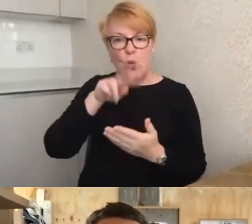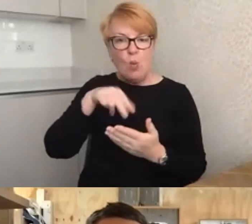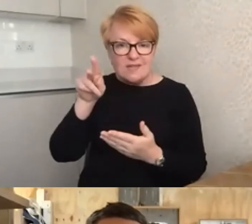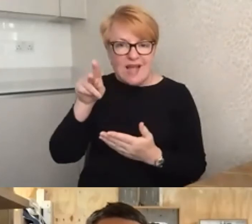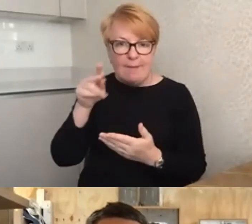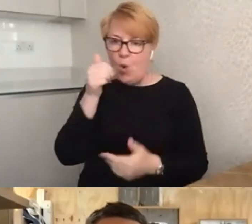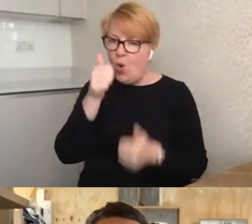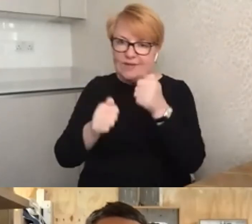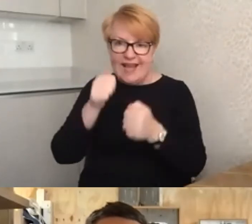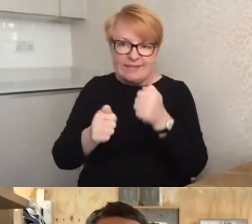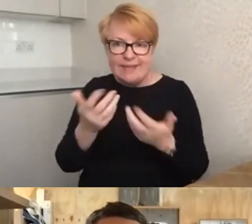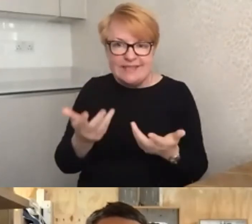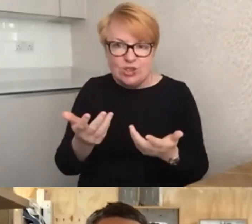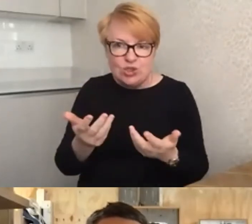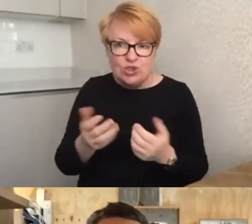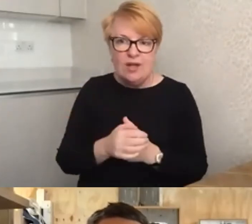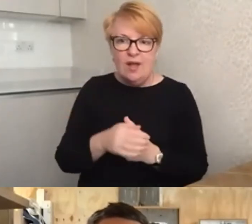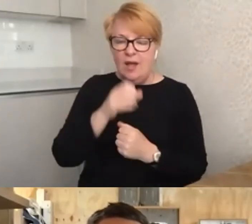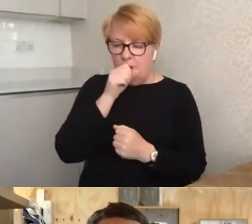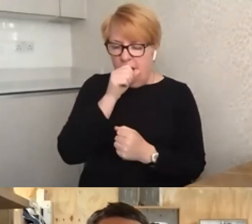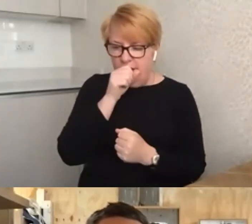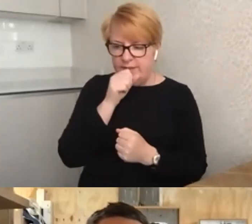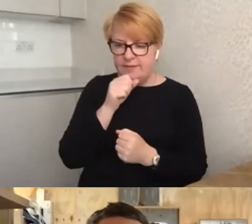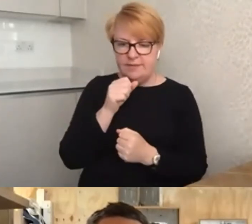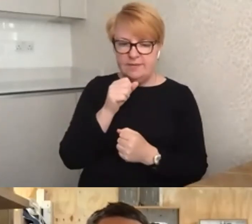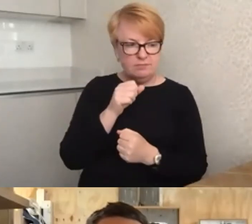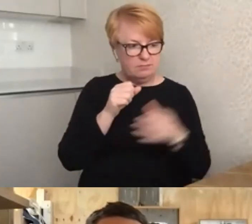It can be through getting artists in who work more with